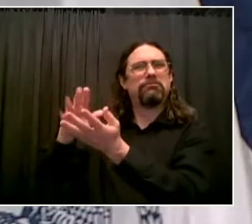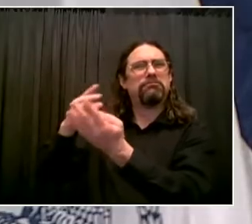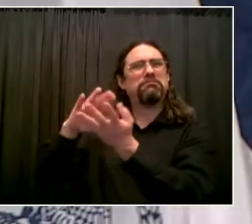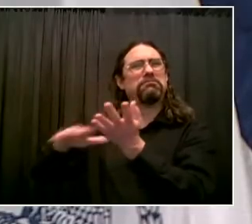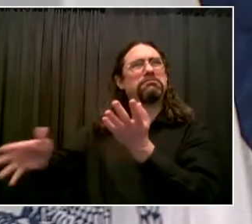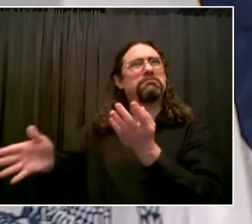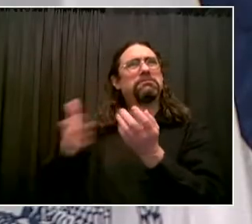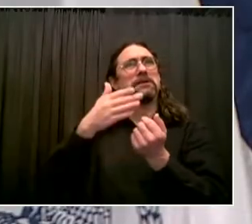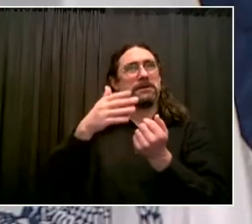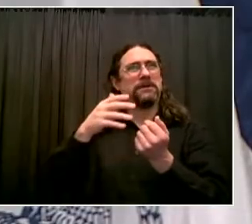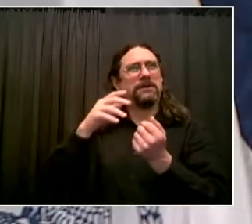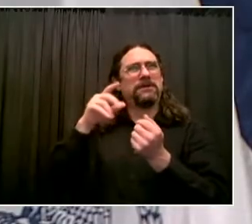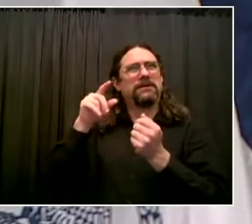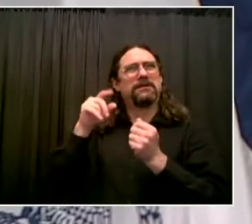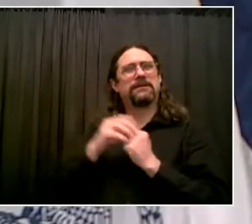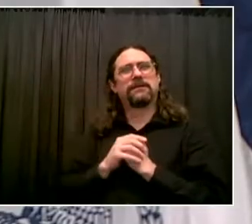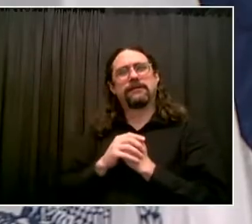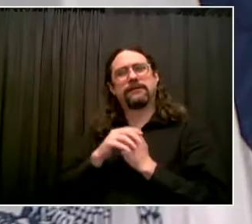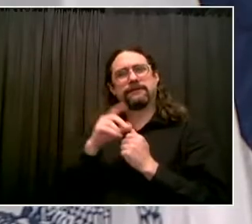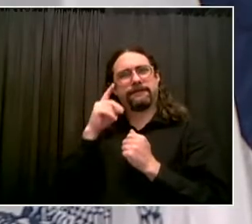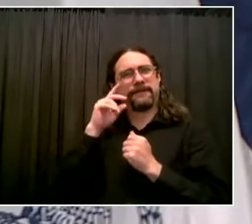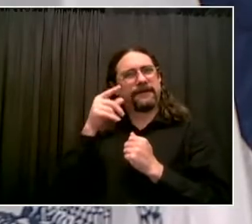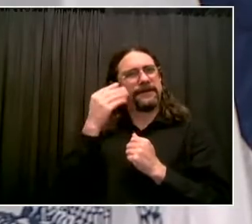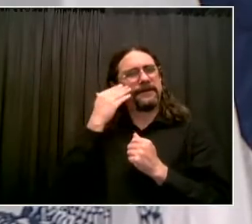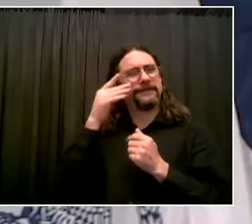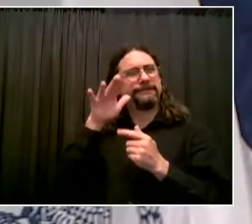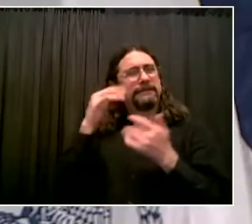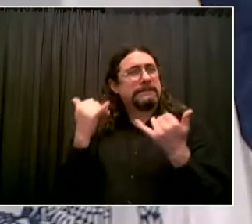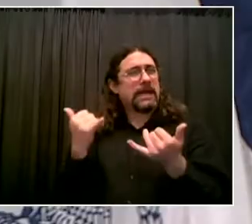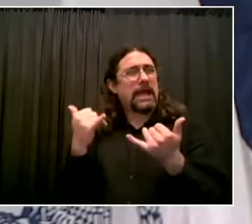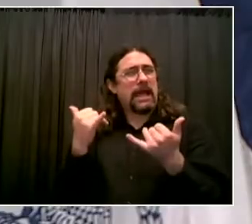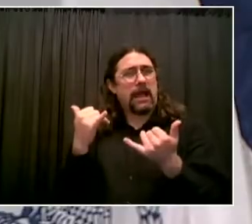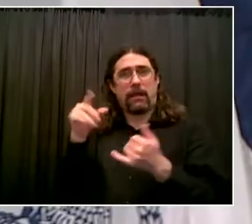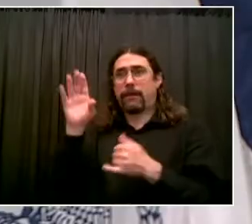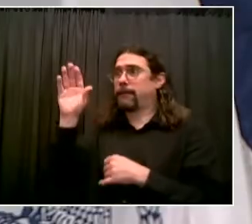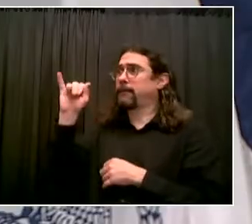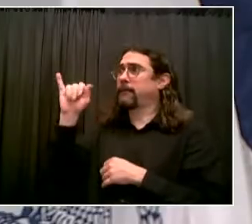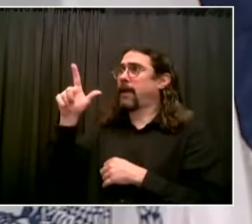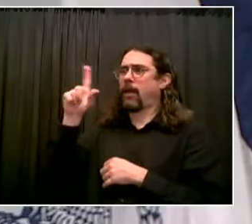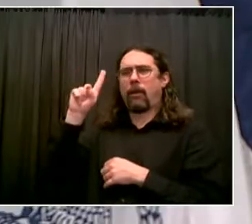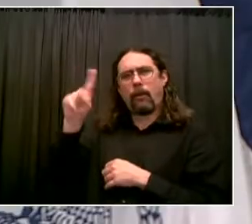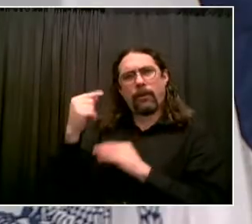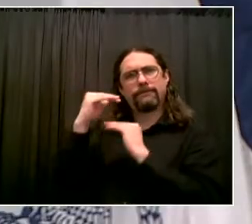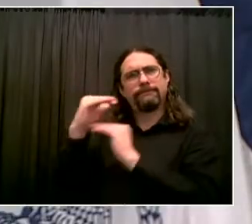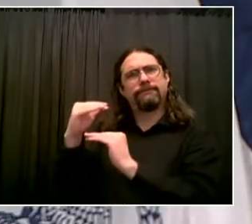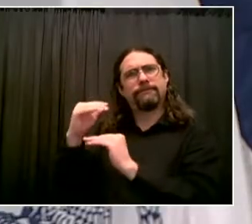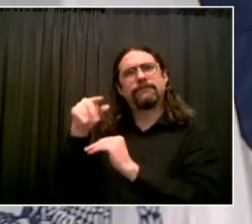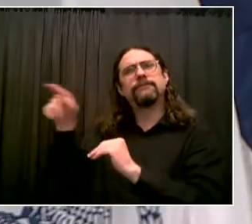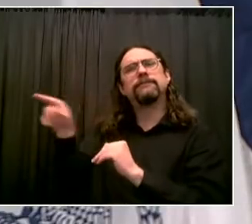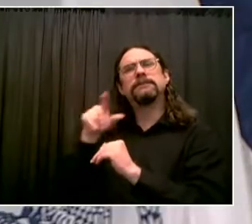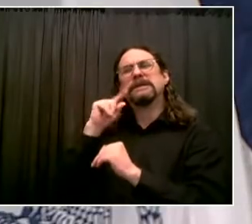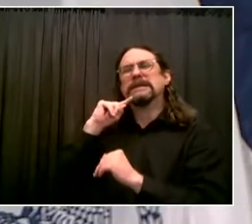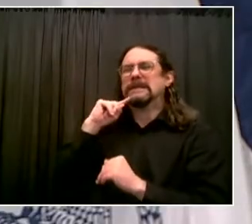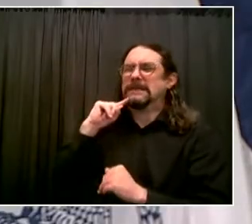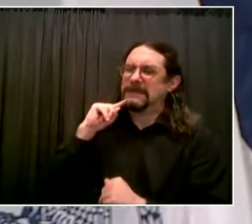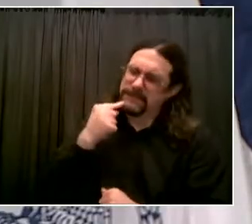IT SO THAT PEOPLE WHO ARE ARRESTED ON SERIOUS CRIMES ARE ACTUALLY PUT IN JAIL ON BAIL WITHOUT BAIL? MOST